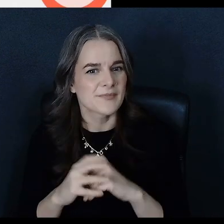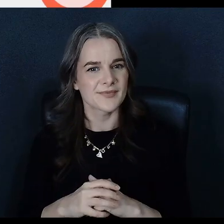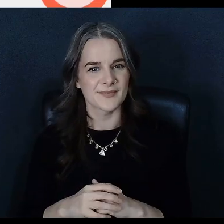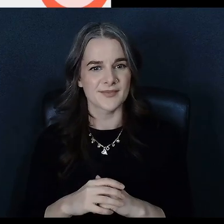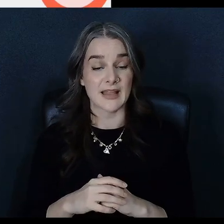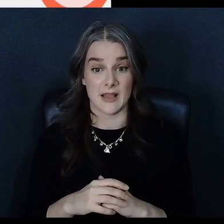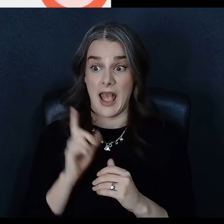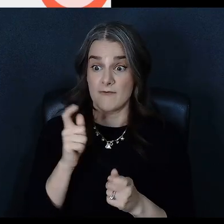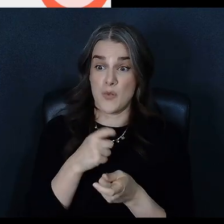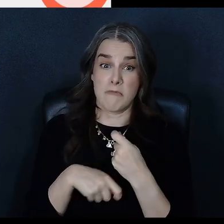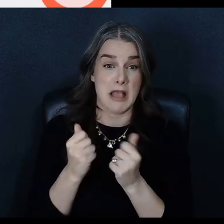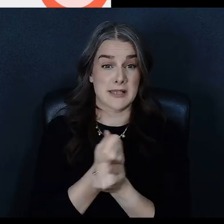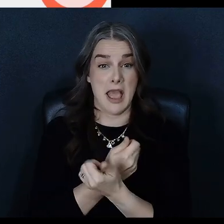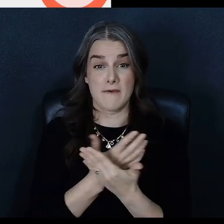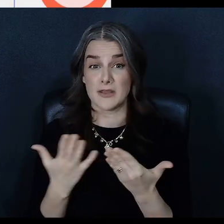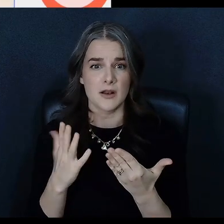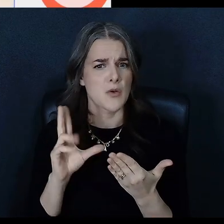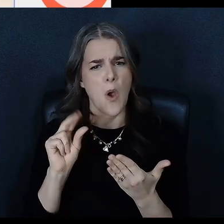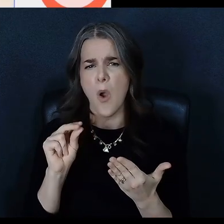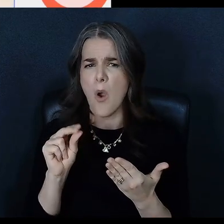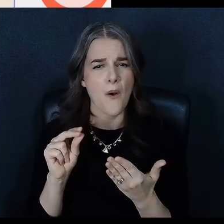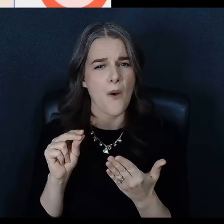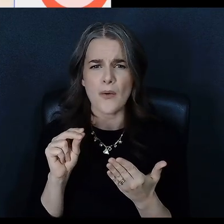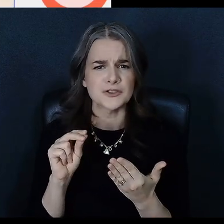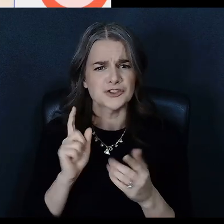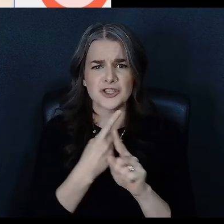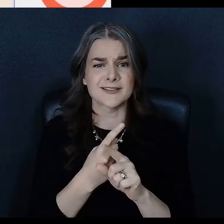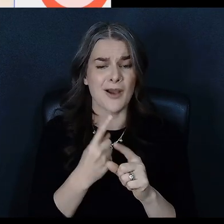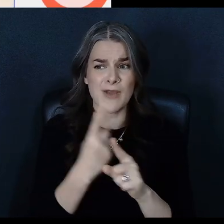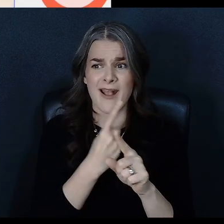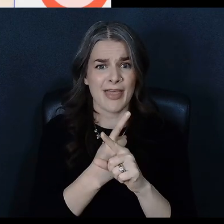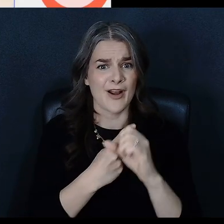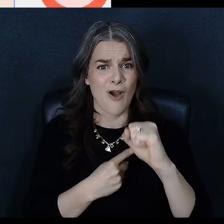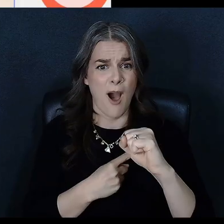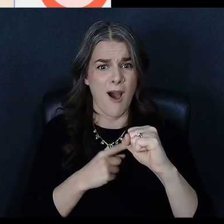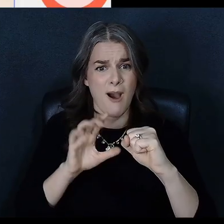I simply snap that over the knob that is already there. And then, finally, I think this is the last one.